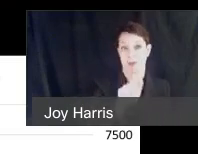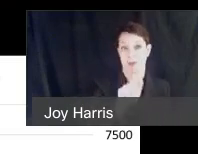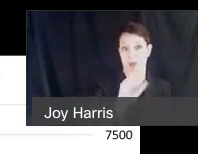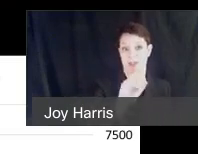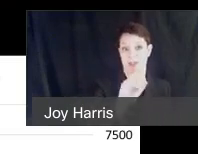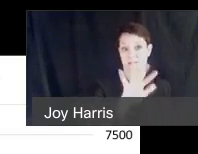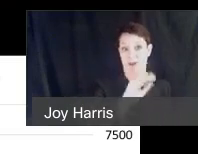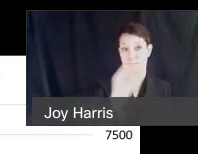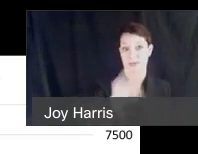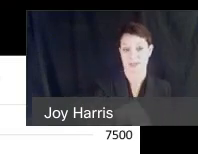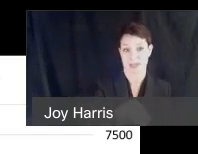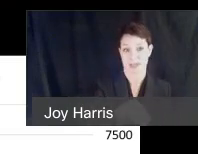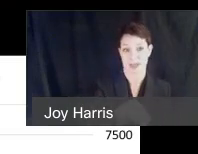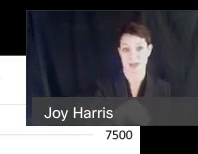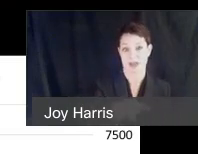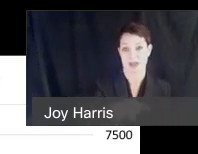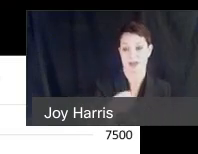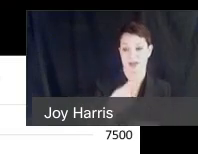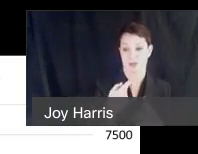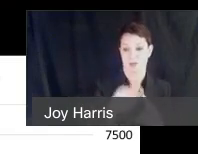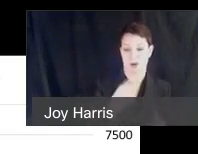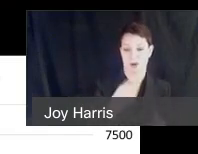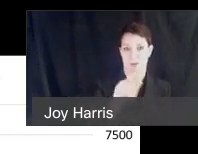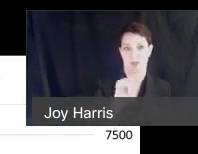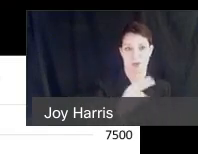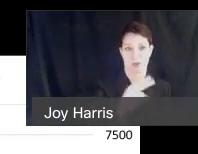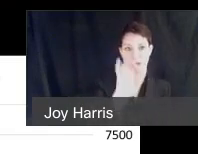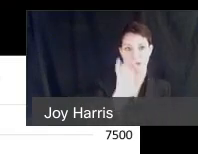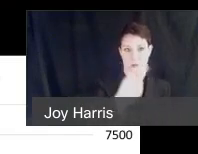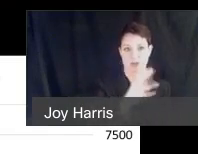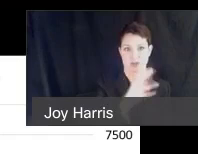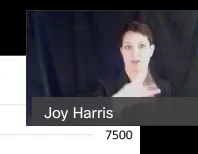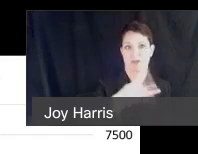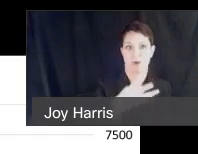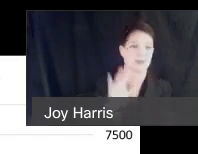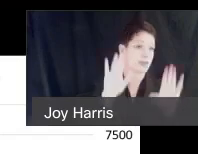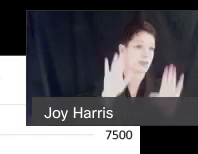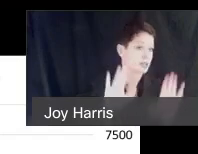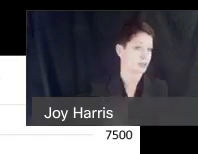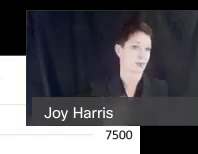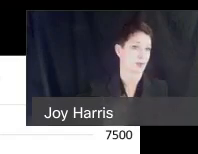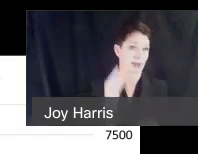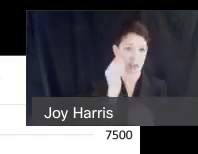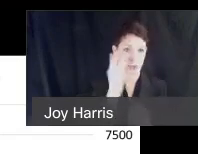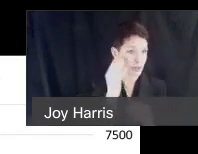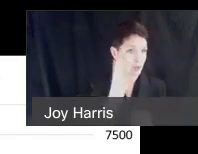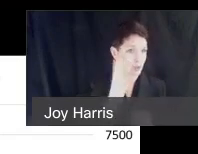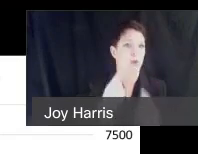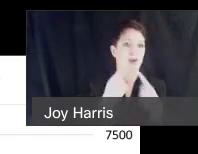as of Thursday, March the 4th. So great news to see that we're finally back down under that 5%